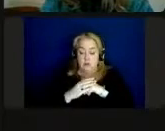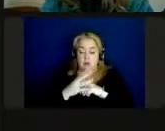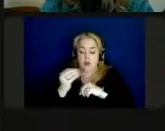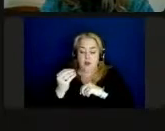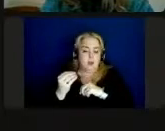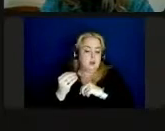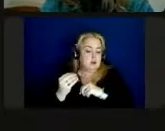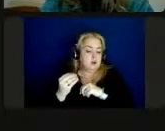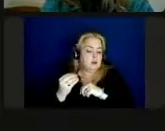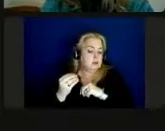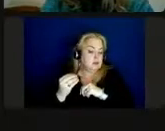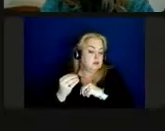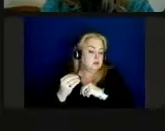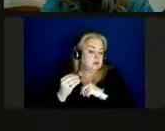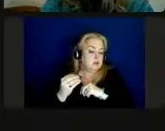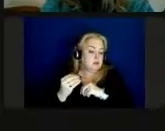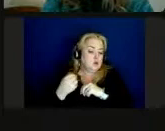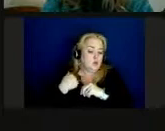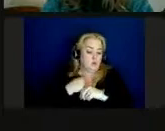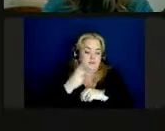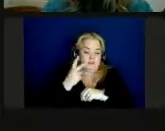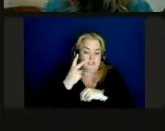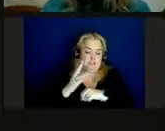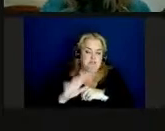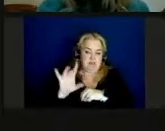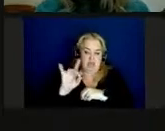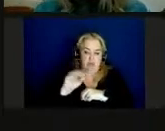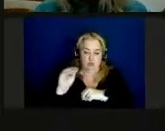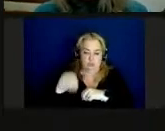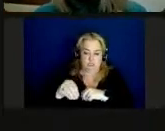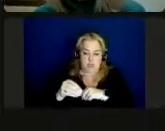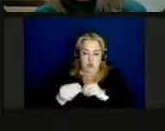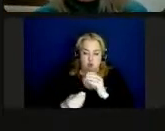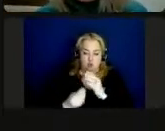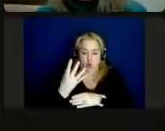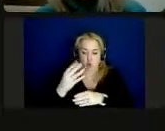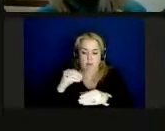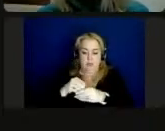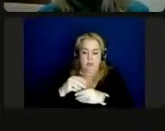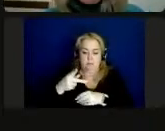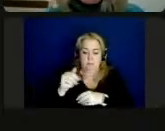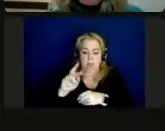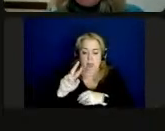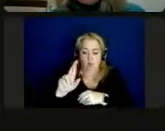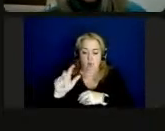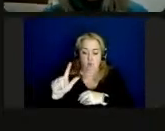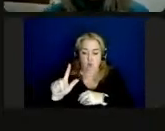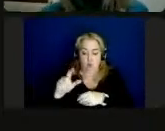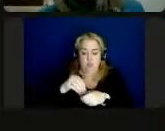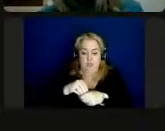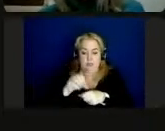SKEW TO THE LOCAL OPTION LEVY. CITY OPERATIONS WE WOULD ACTUALLY RESPOND TO THE ECONOMY